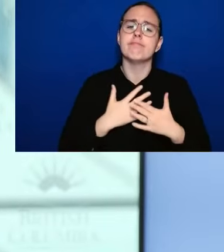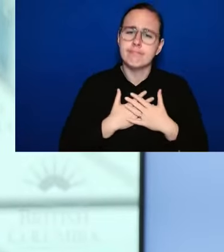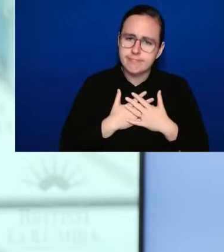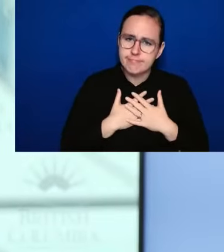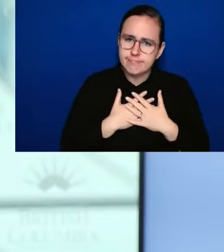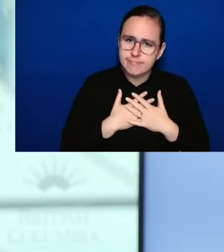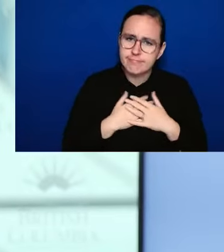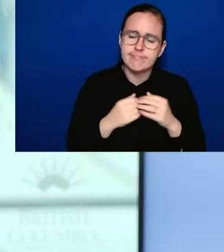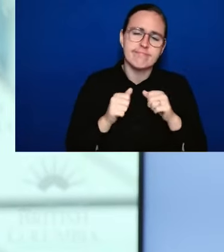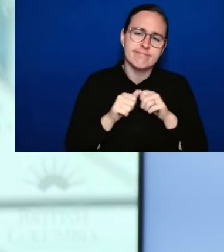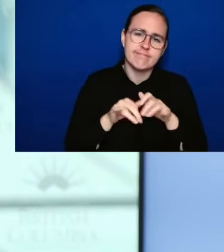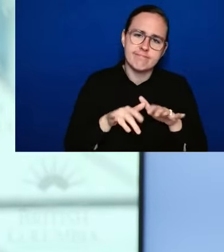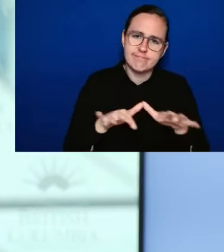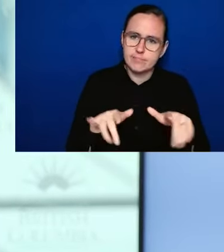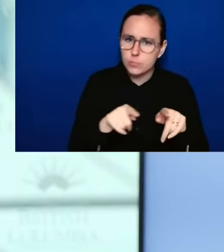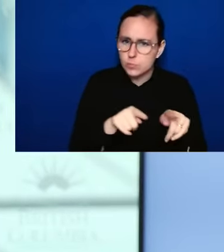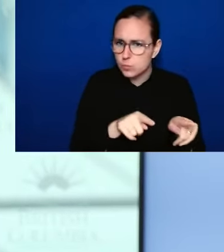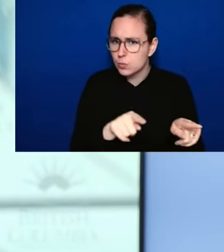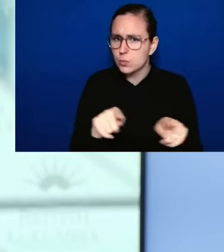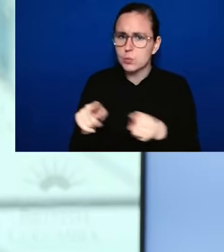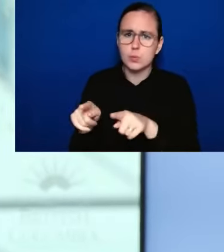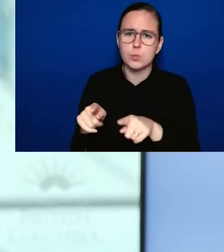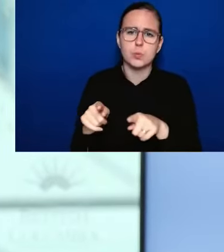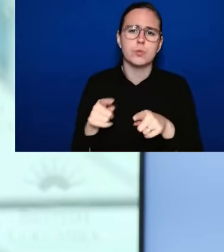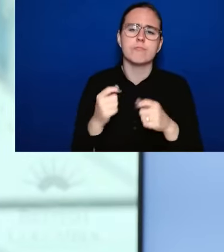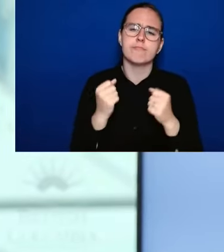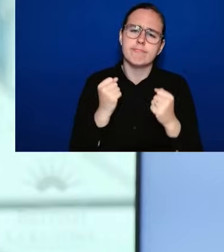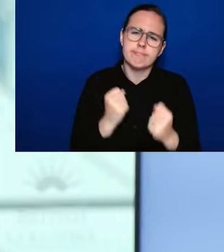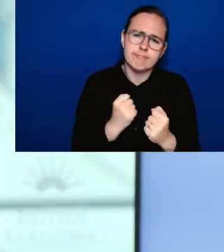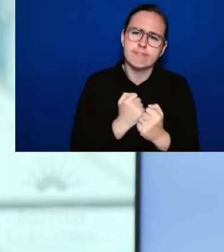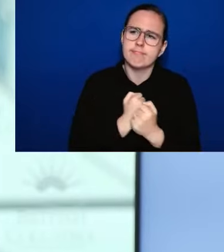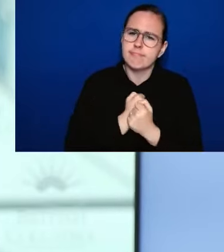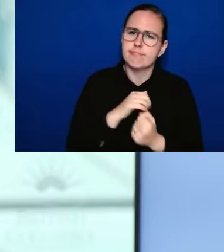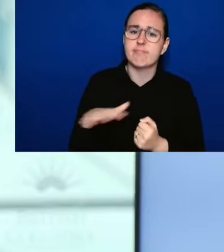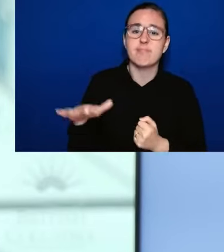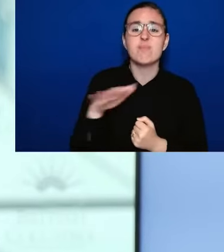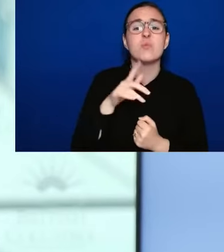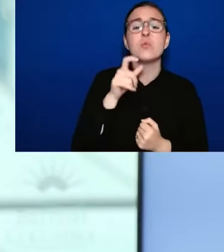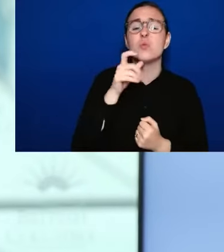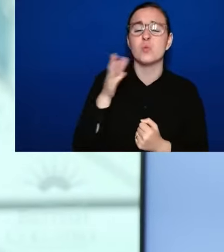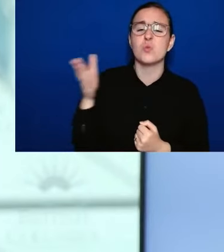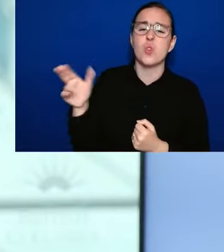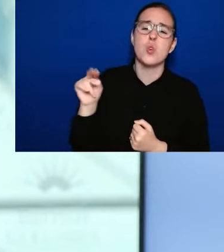Enough scholarship III Northland